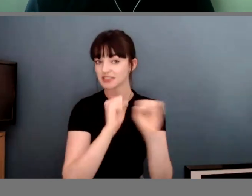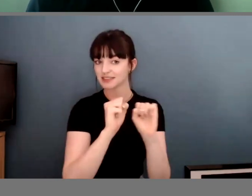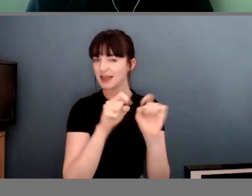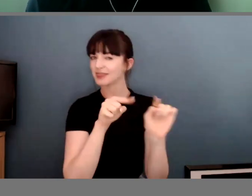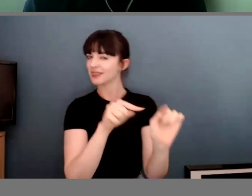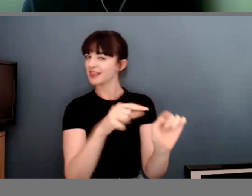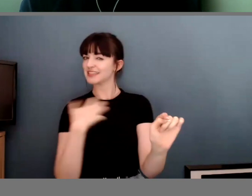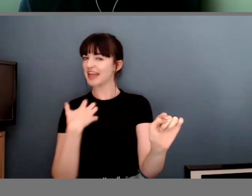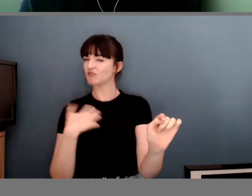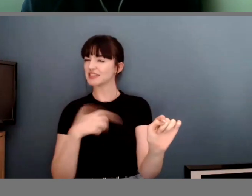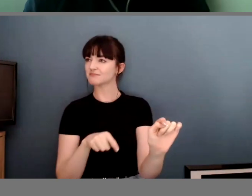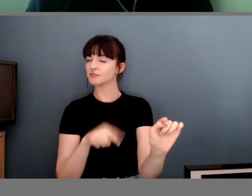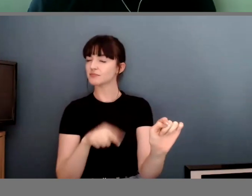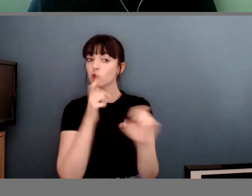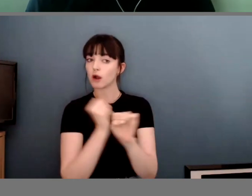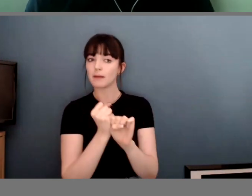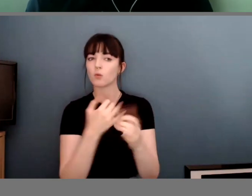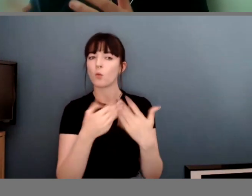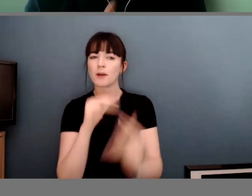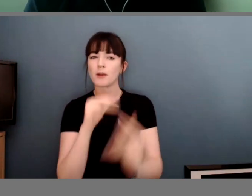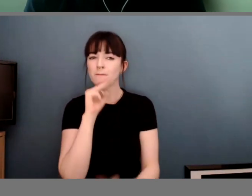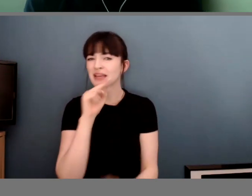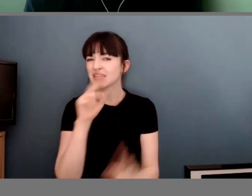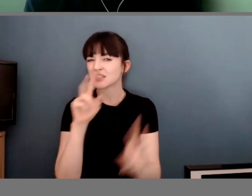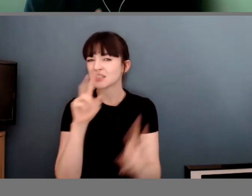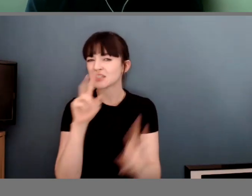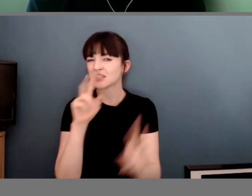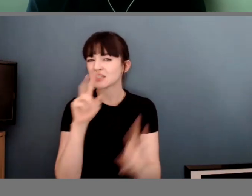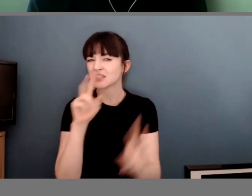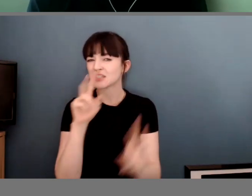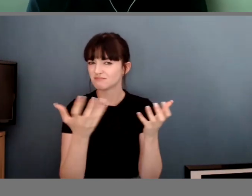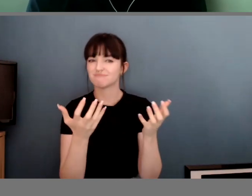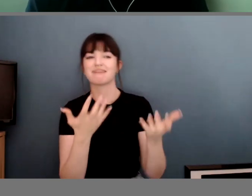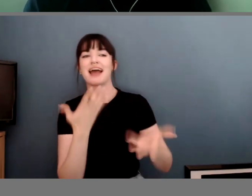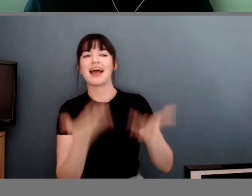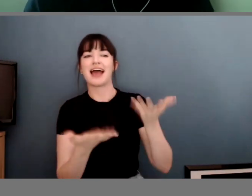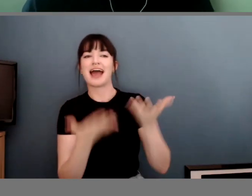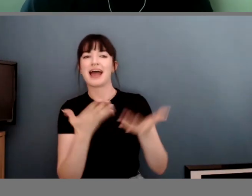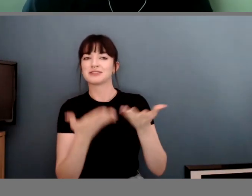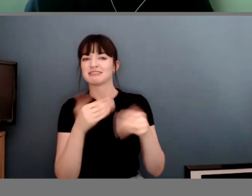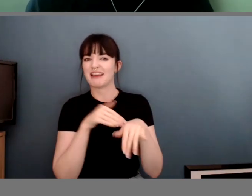what a service is and how this might impact on the built environment. So where a service is provided